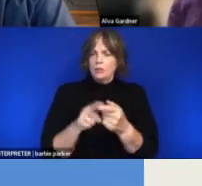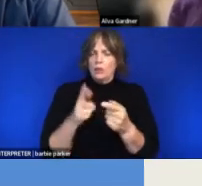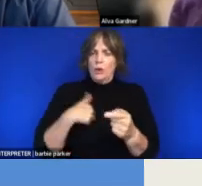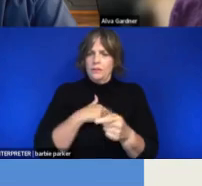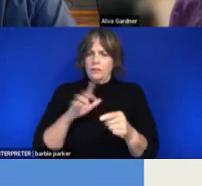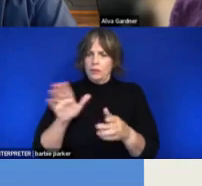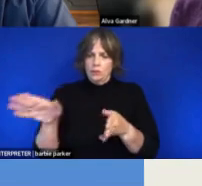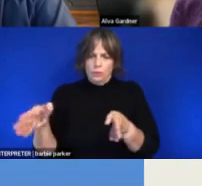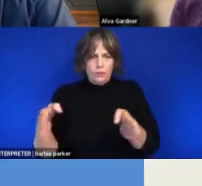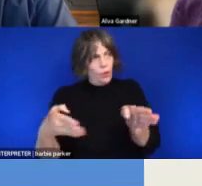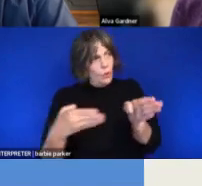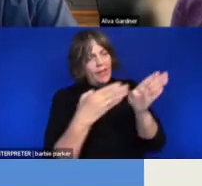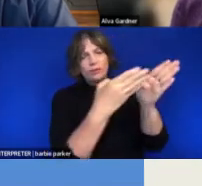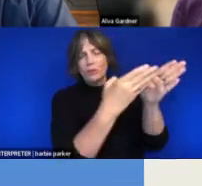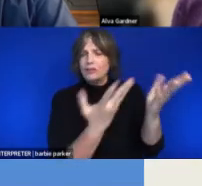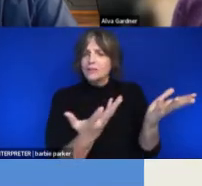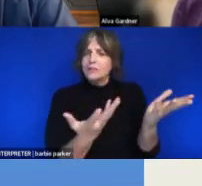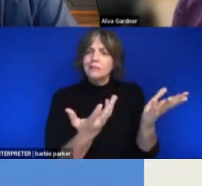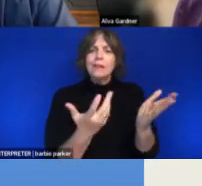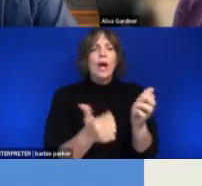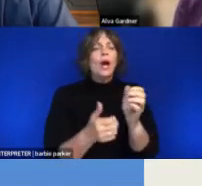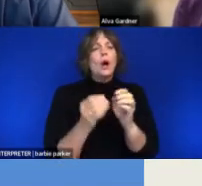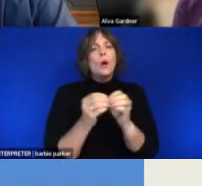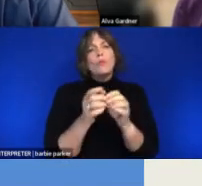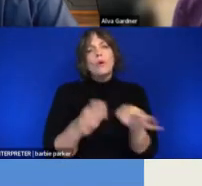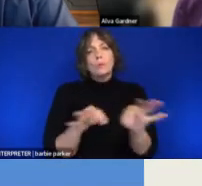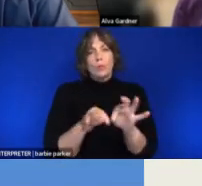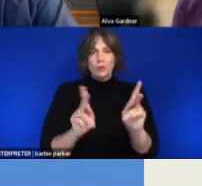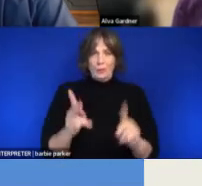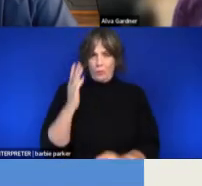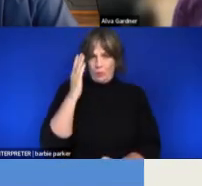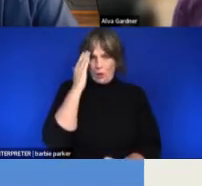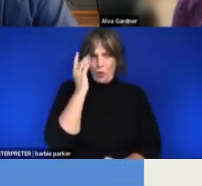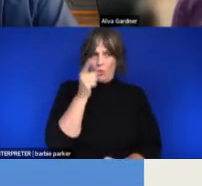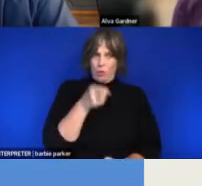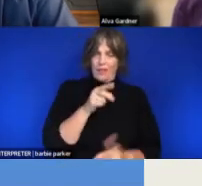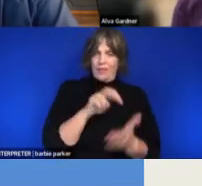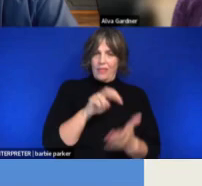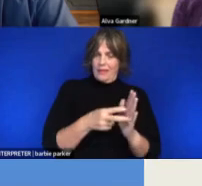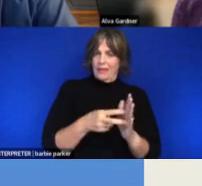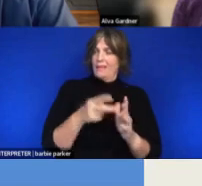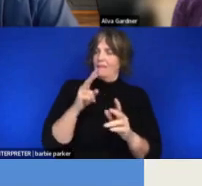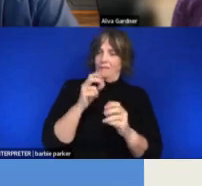go in? And more importantly, do people know what it is that's really critical, where are we